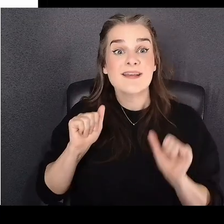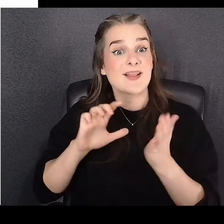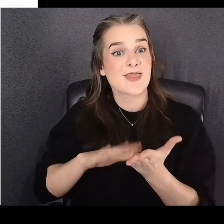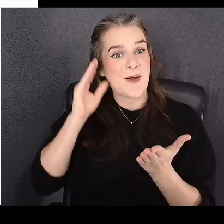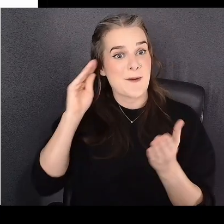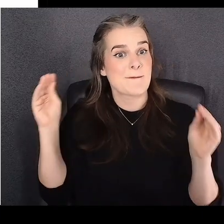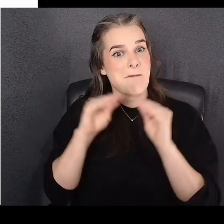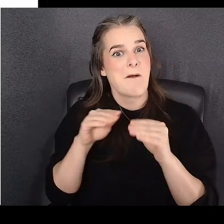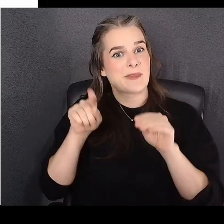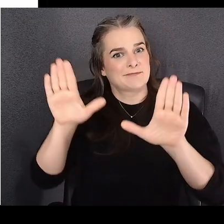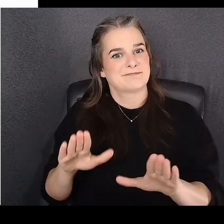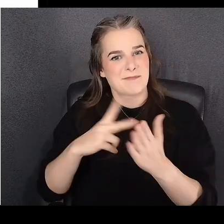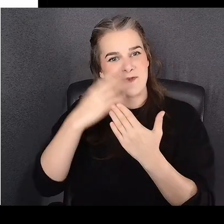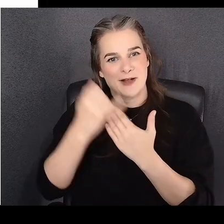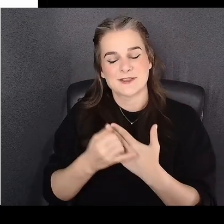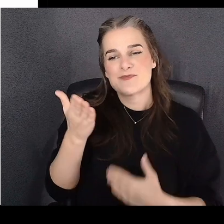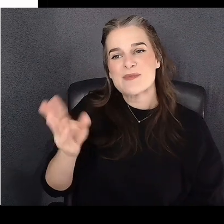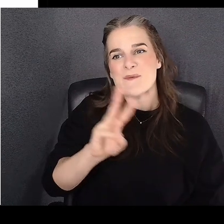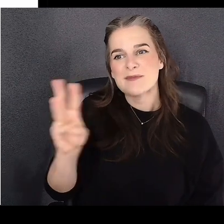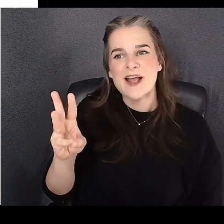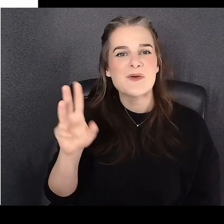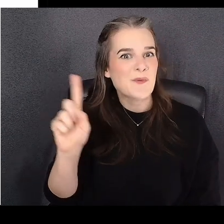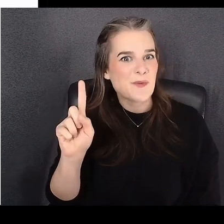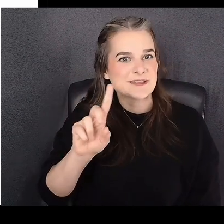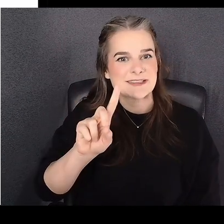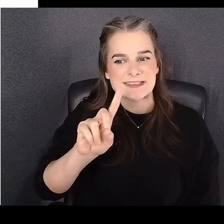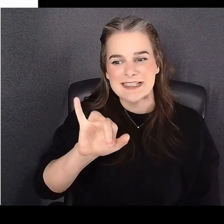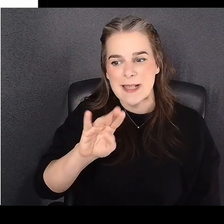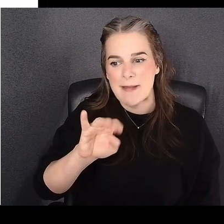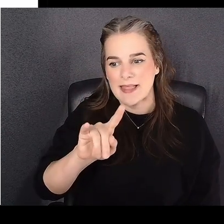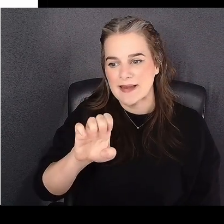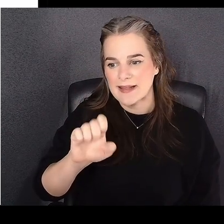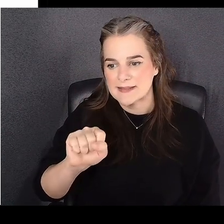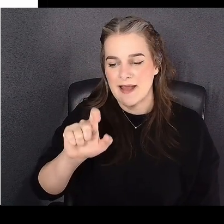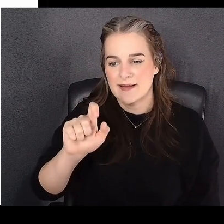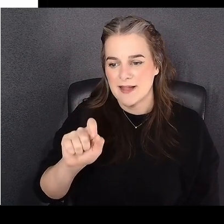at disabilities.temple.edu. And that link will also be in the chat.